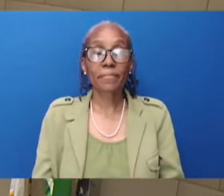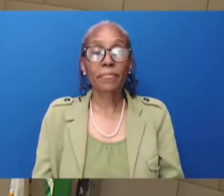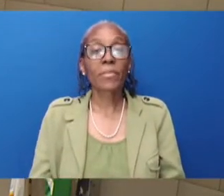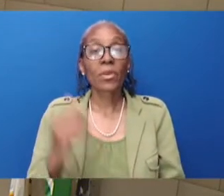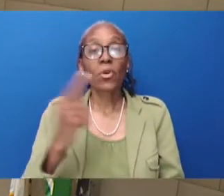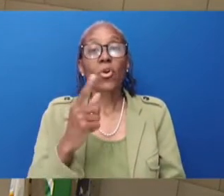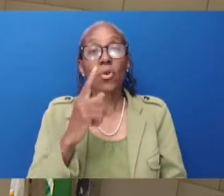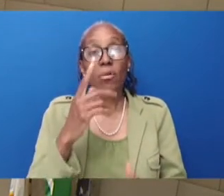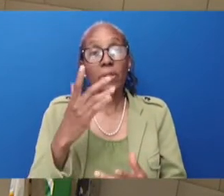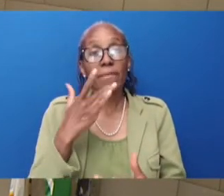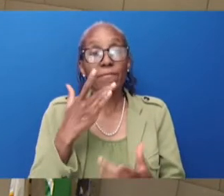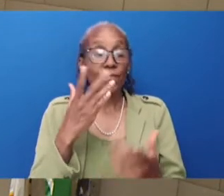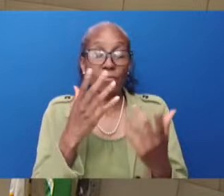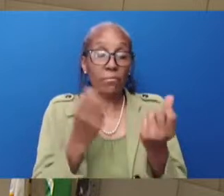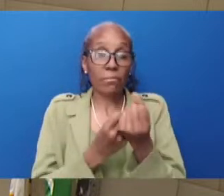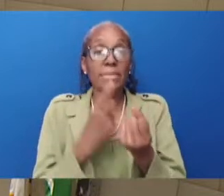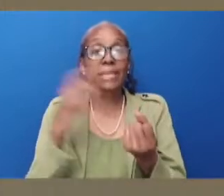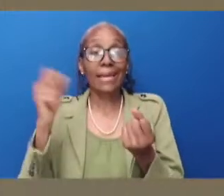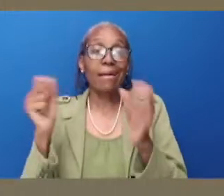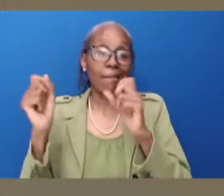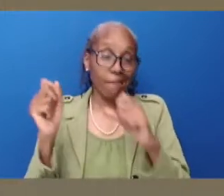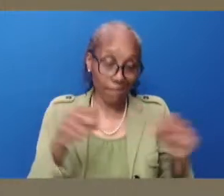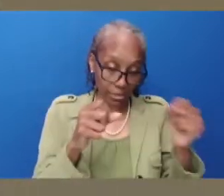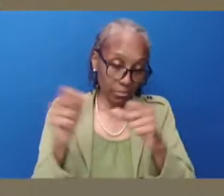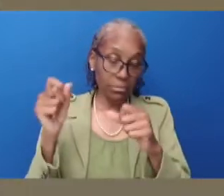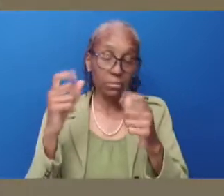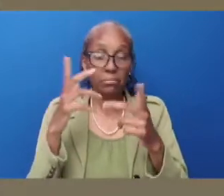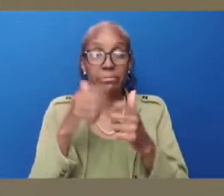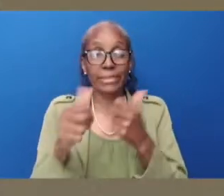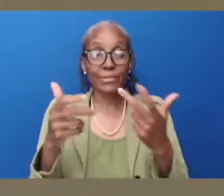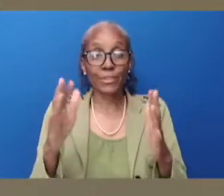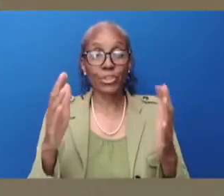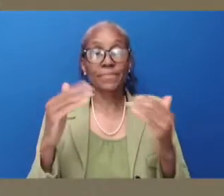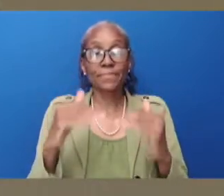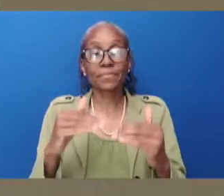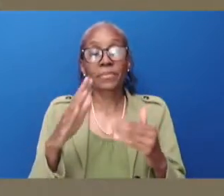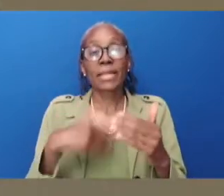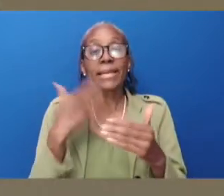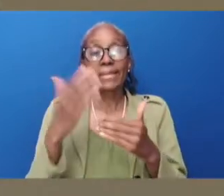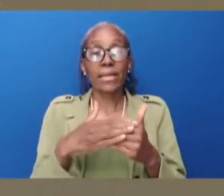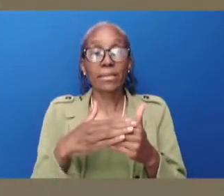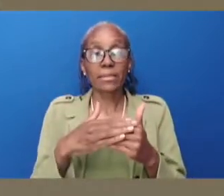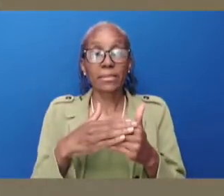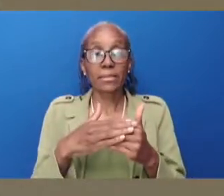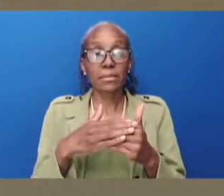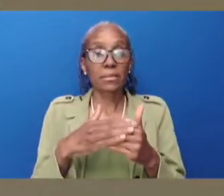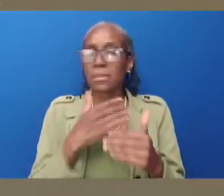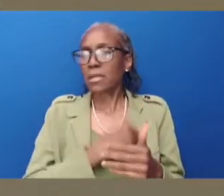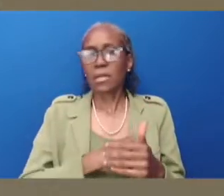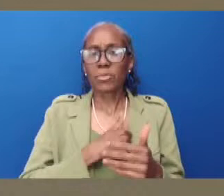I JUST WONDERED. THANK YOU. ALL IN FAVOR,